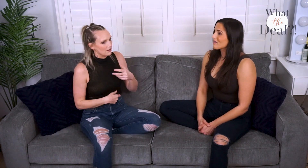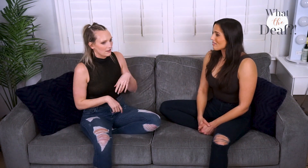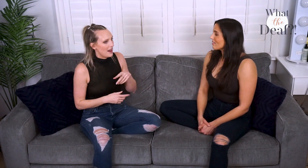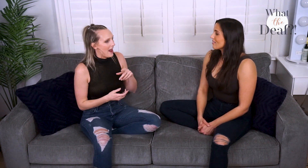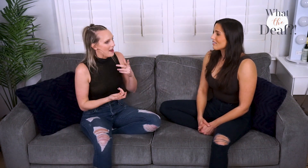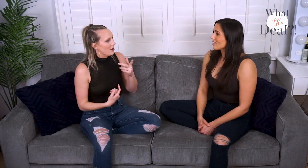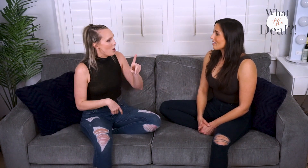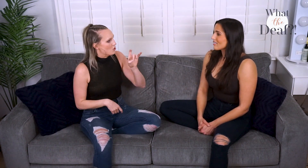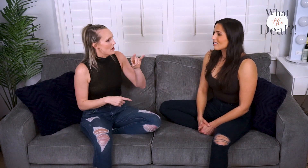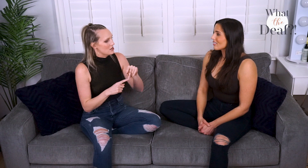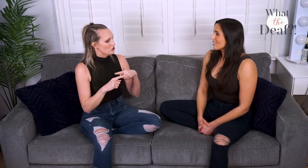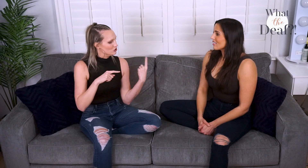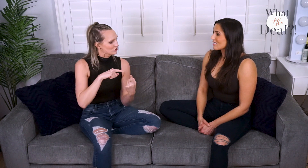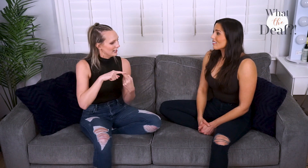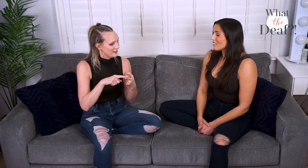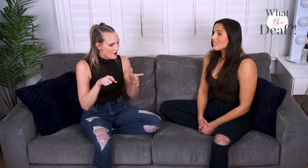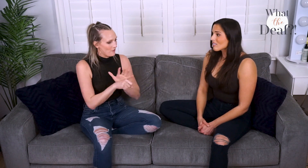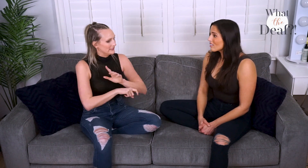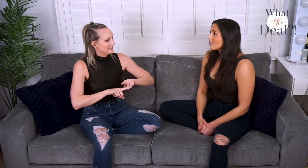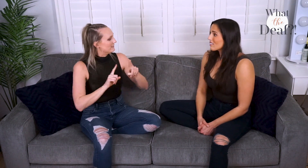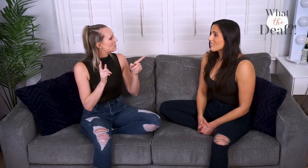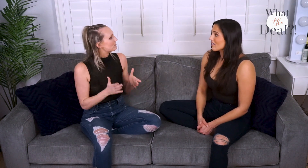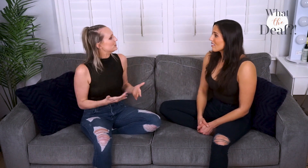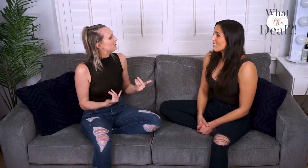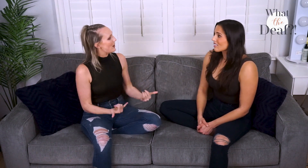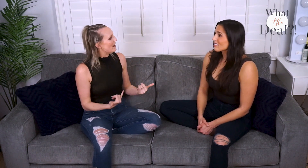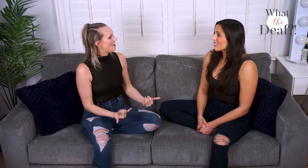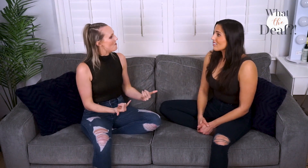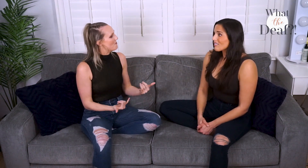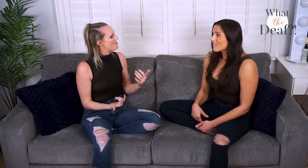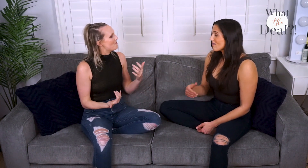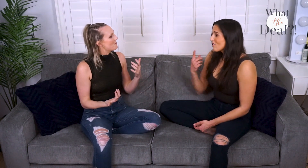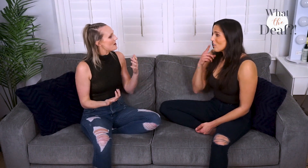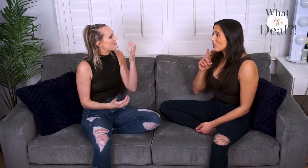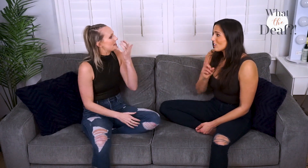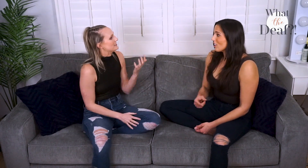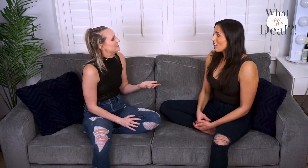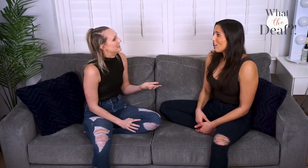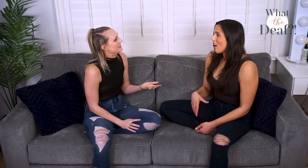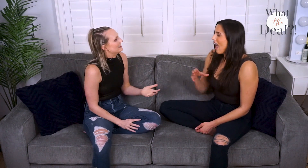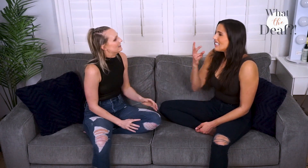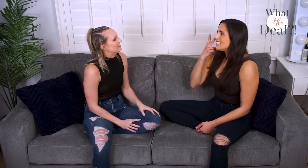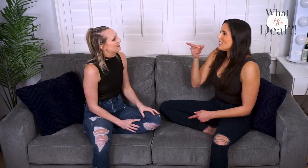It's a complete 180 turn, I'm a completely different person, it's amazing. For sure.